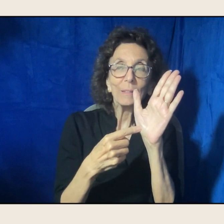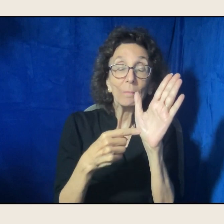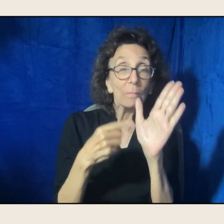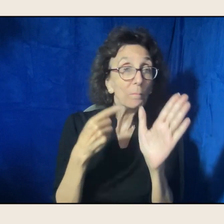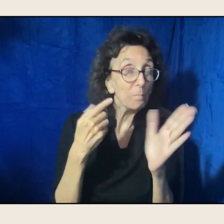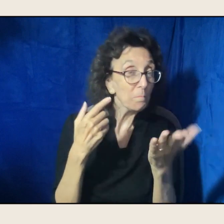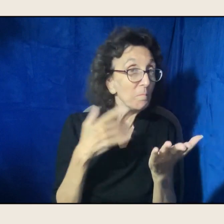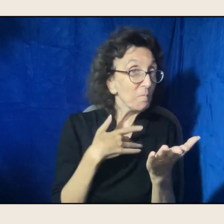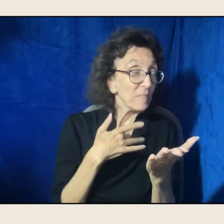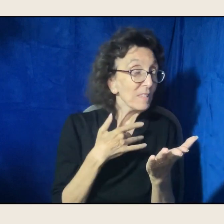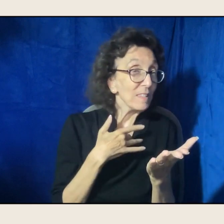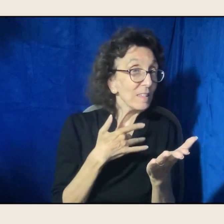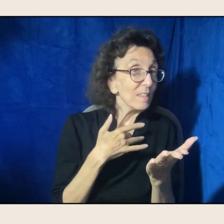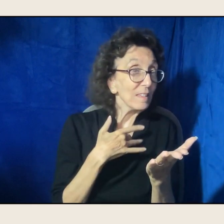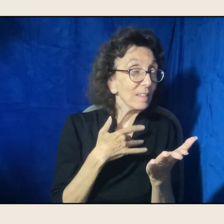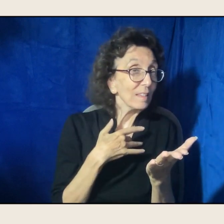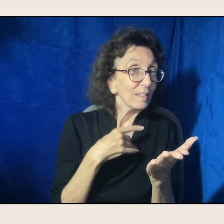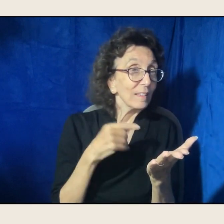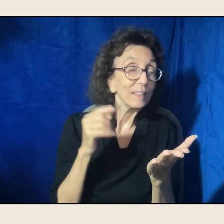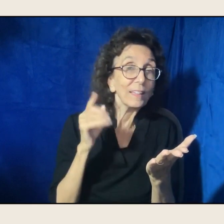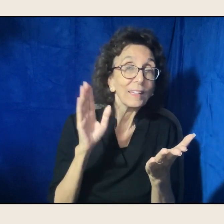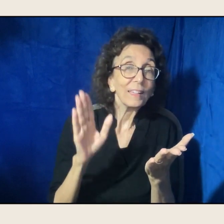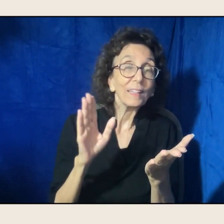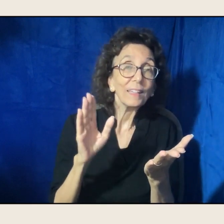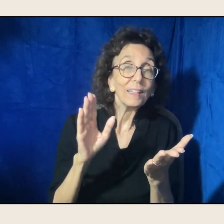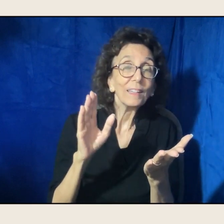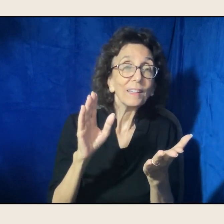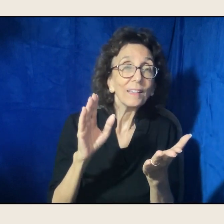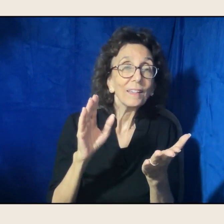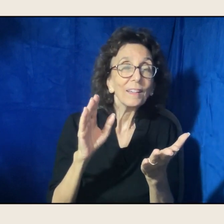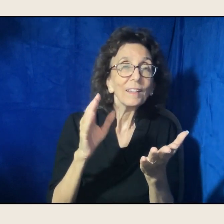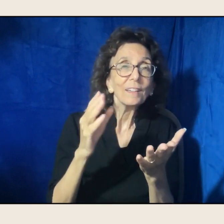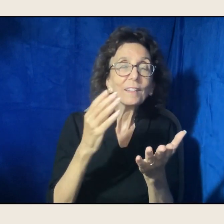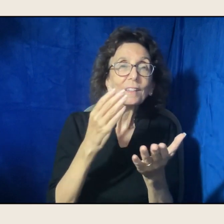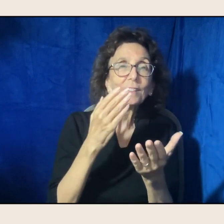he put gently into the earth